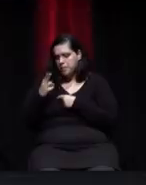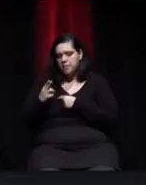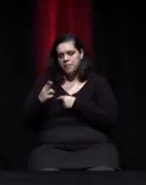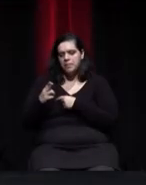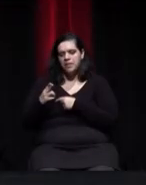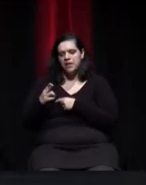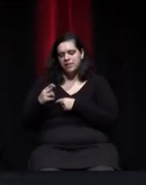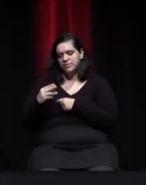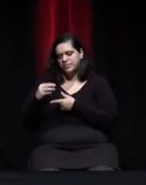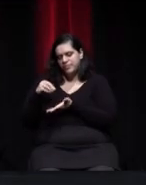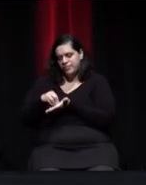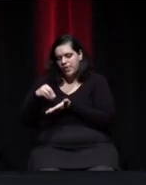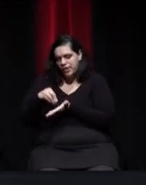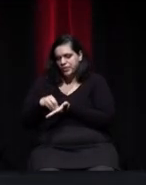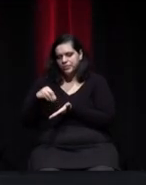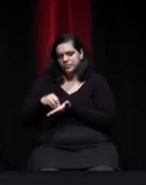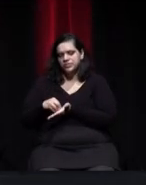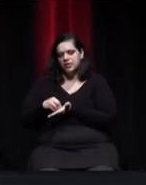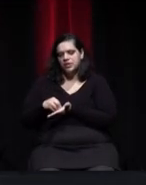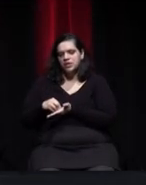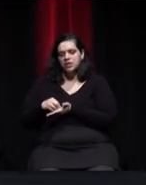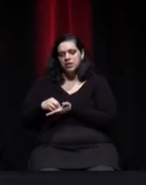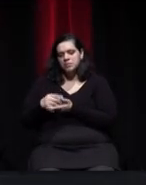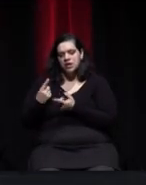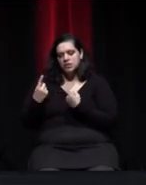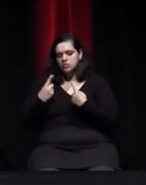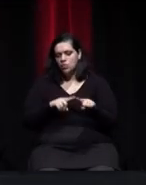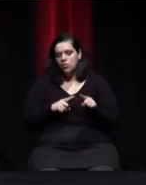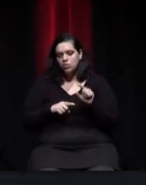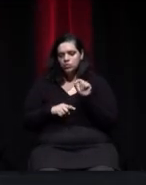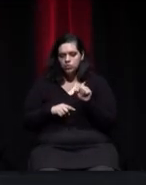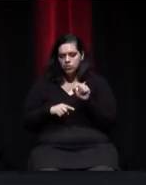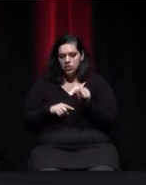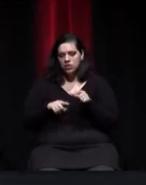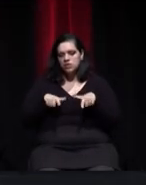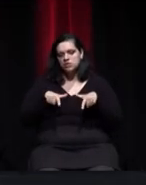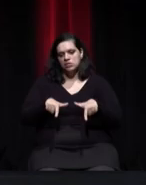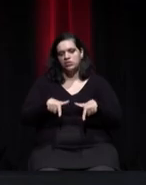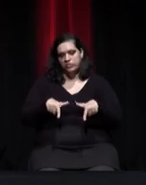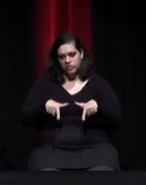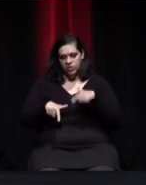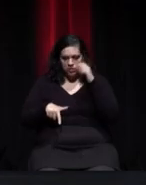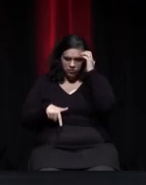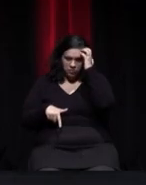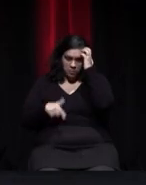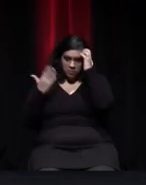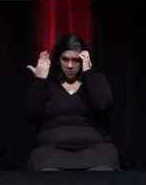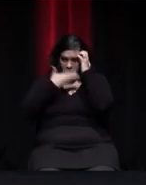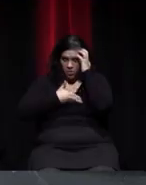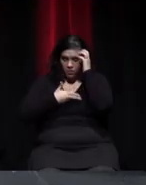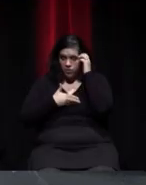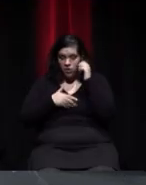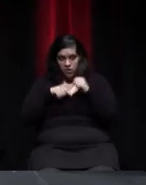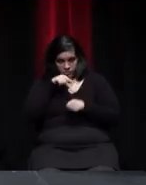but it's invented an antidote to what's called certifications. You'll work with business administration